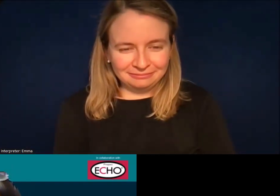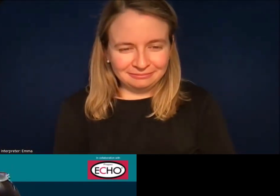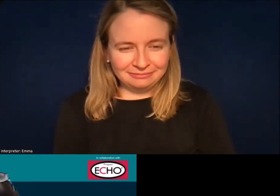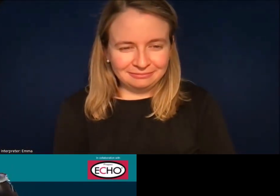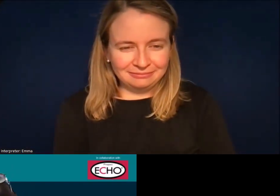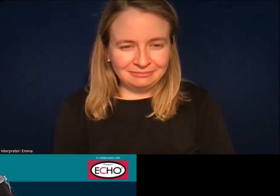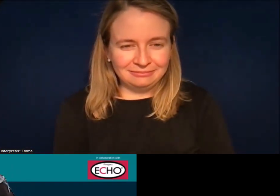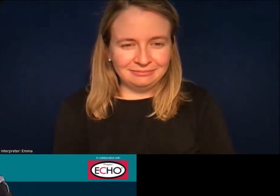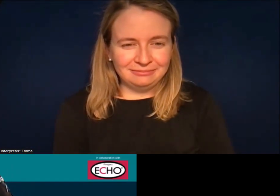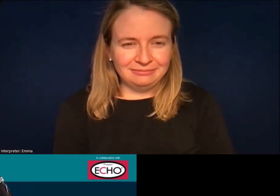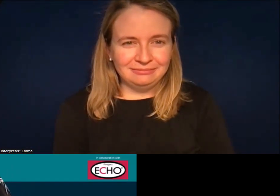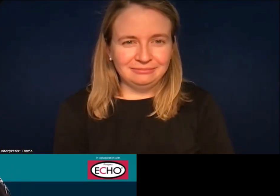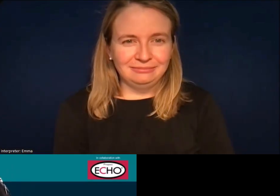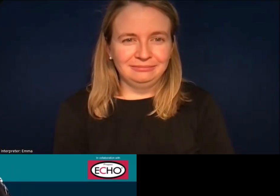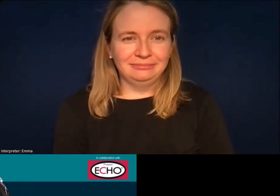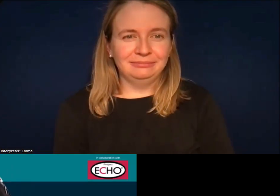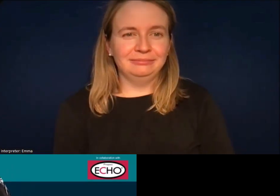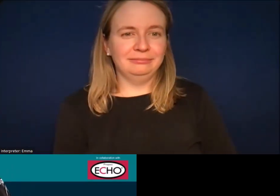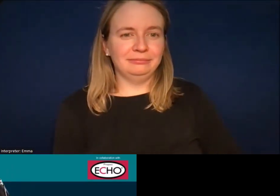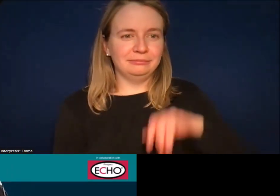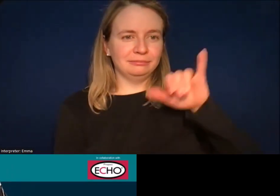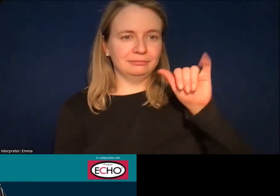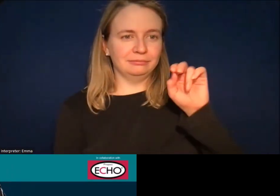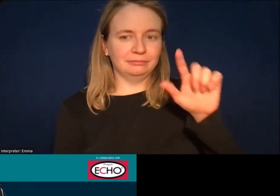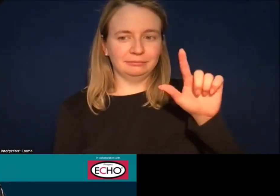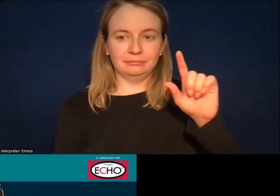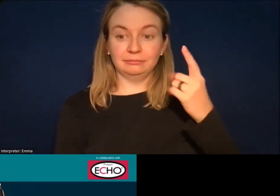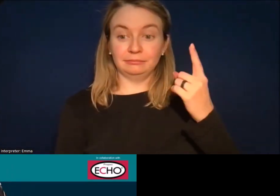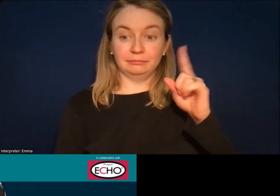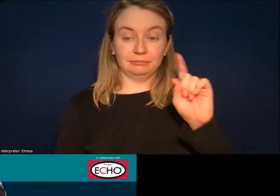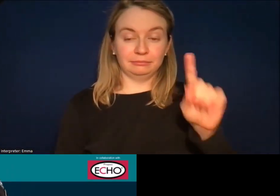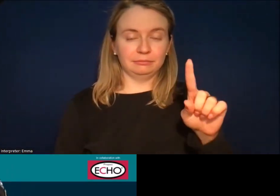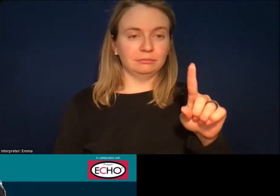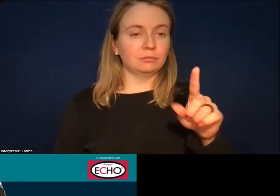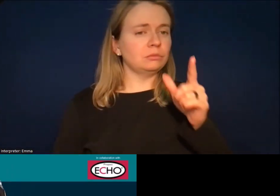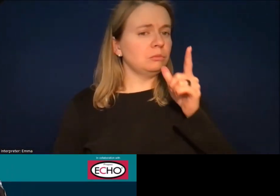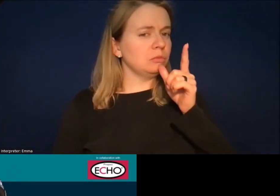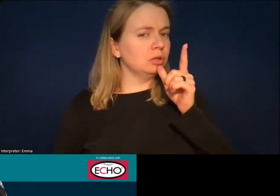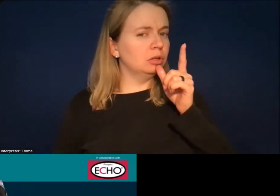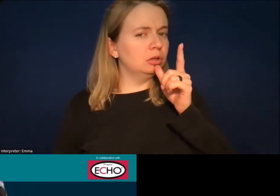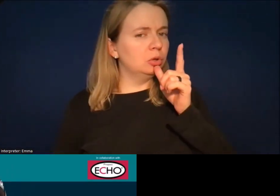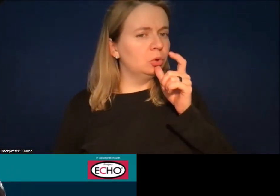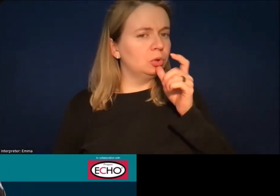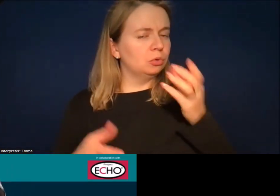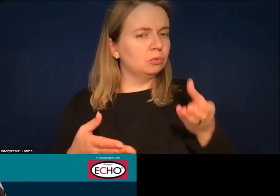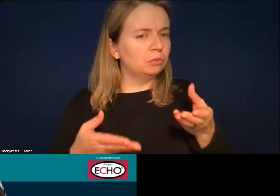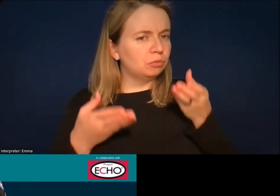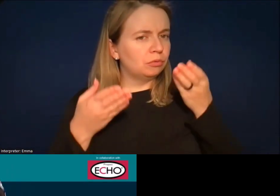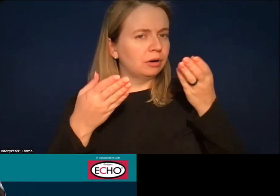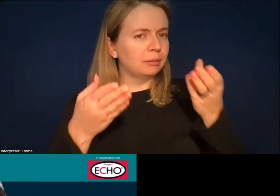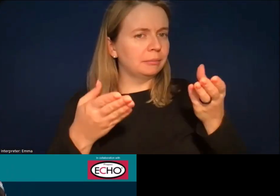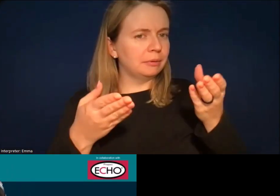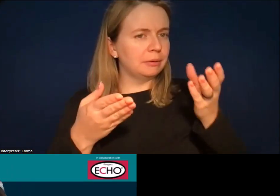Janel Preston: Okay, so there is one question, Who do you recommend that a parent seek after the age of